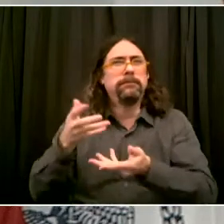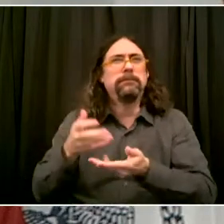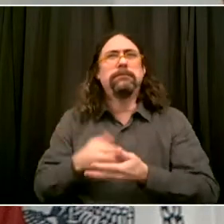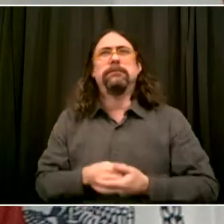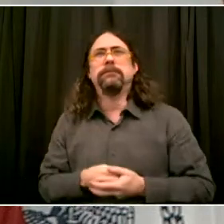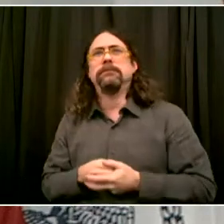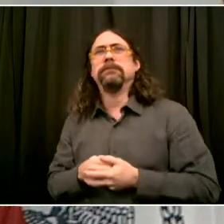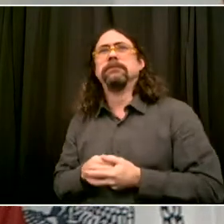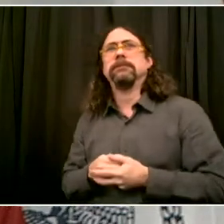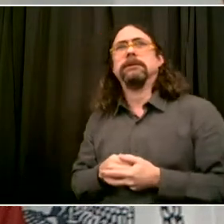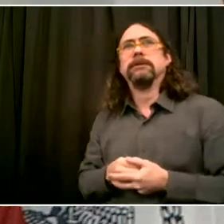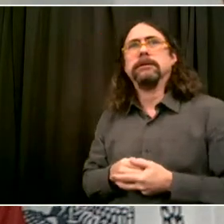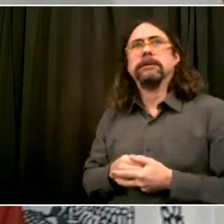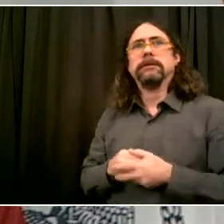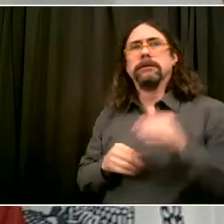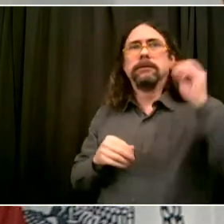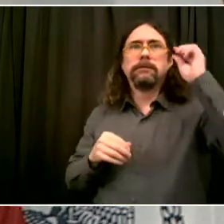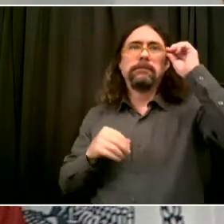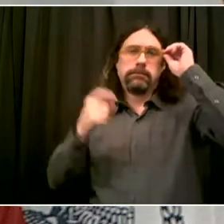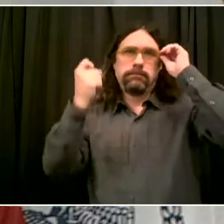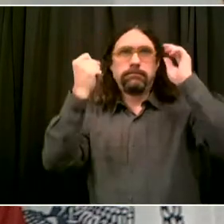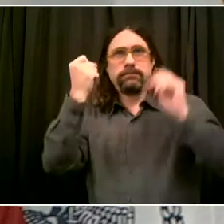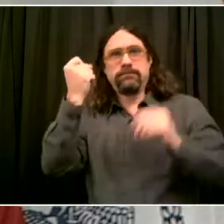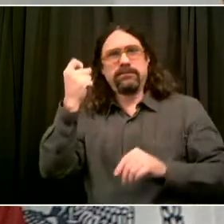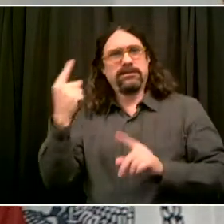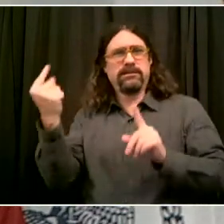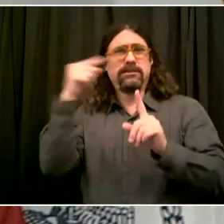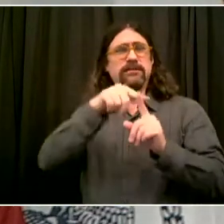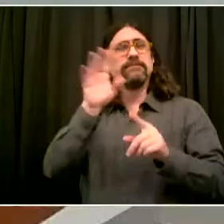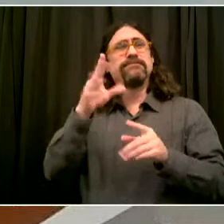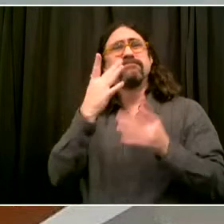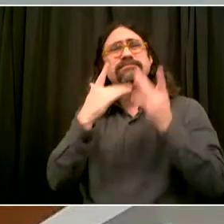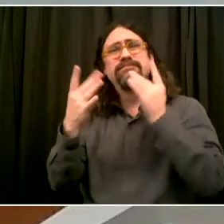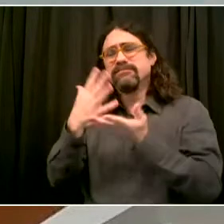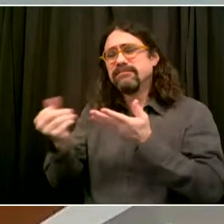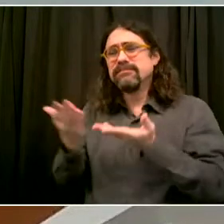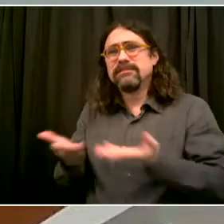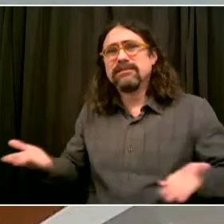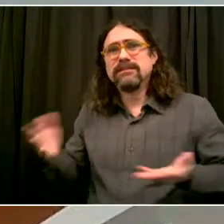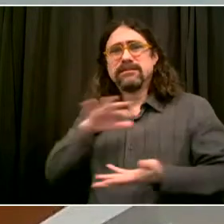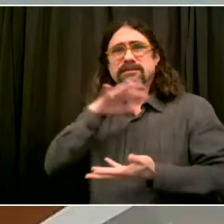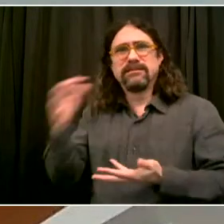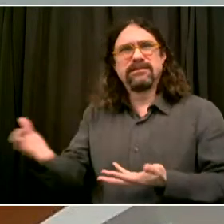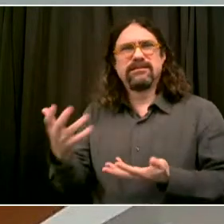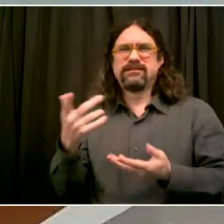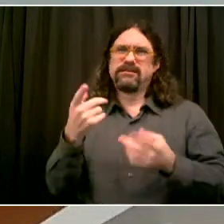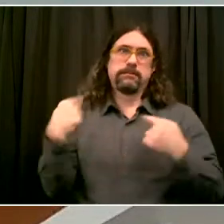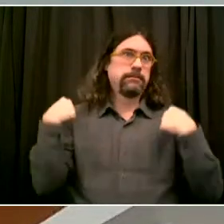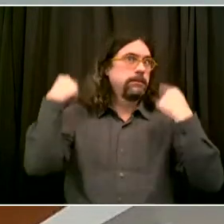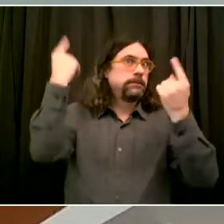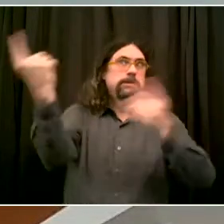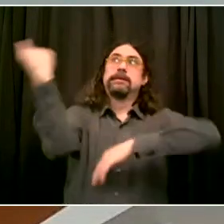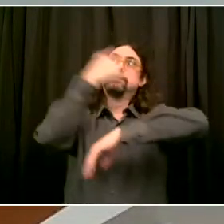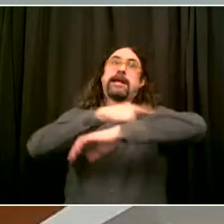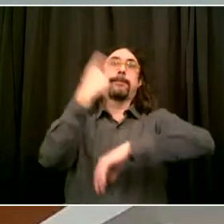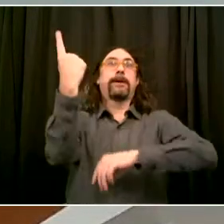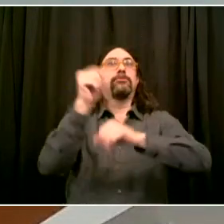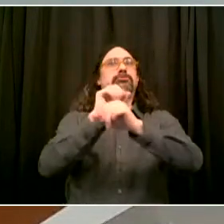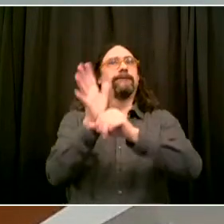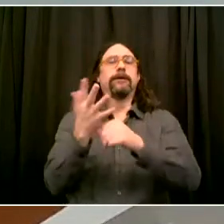CHCHLEALNGE ON THE SUPPLY FRONT. UNFORTUNATELY